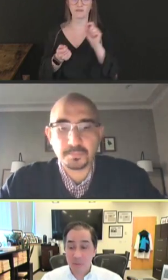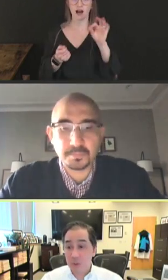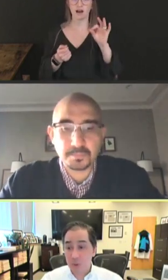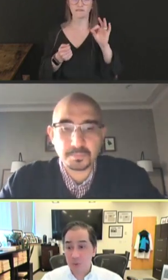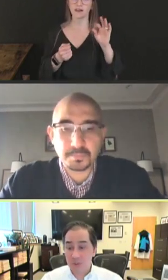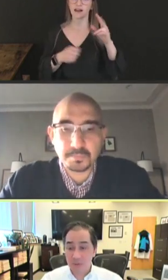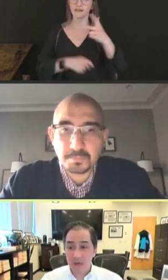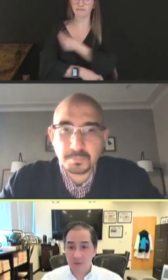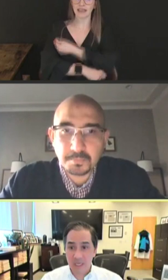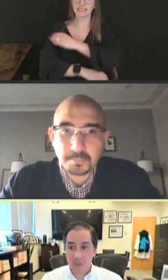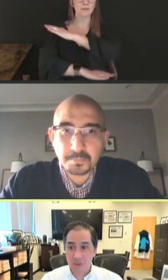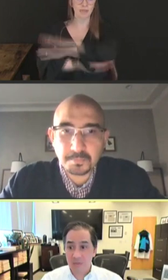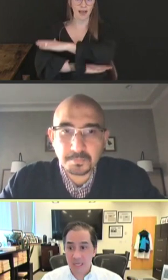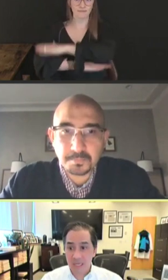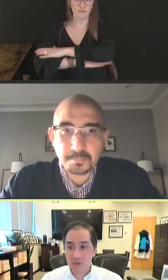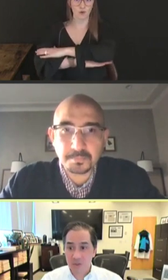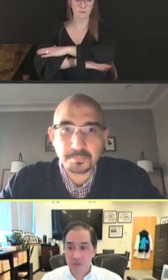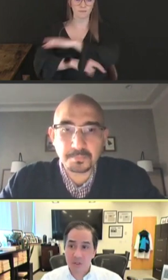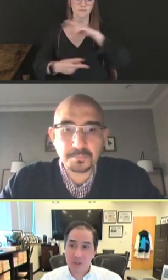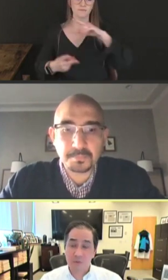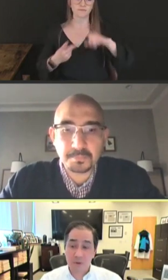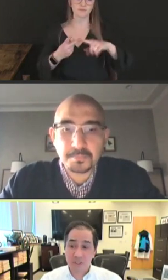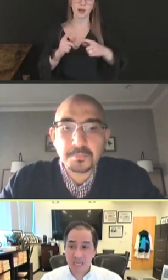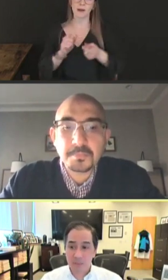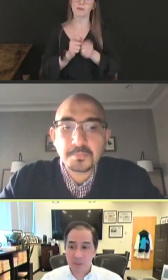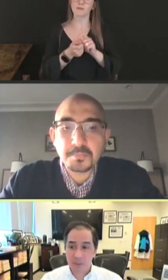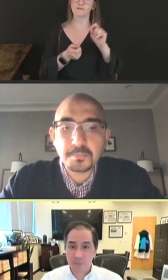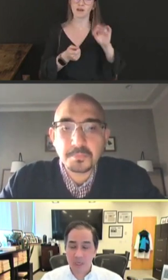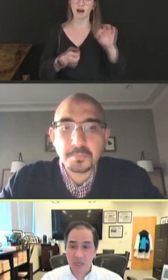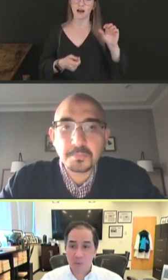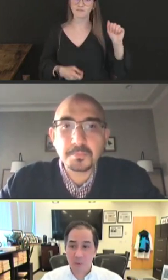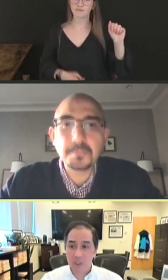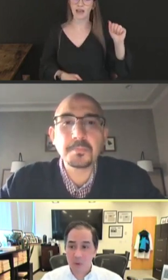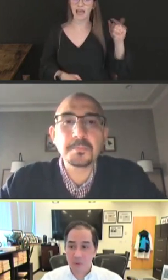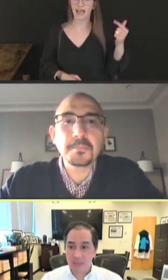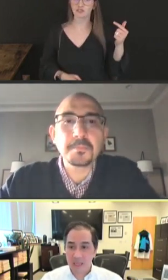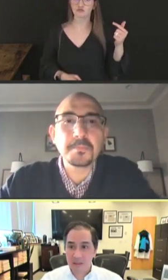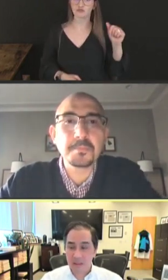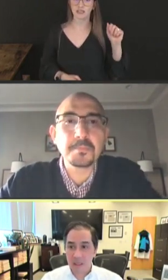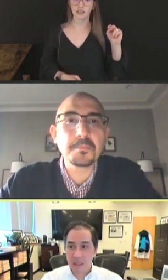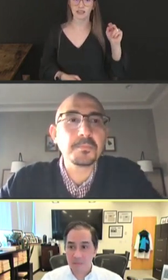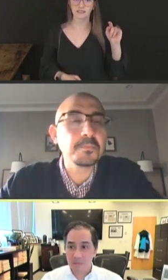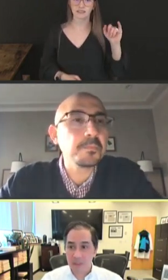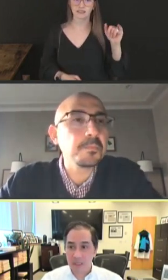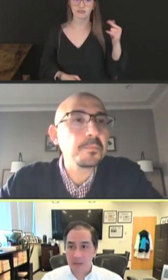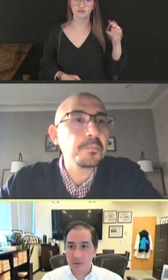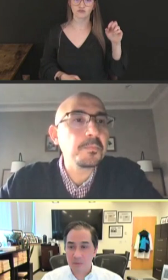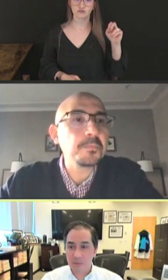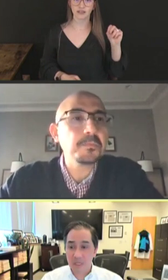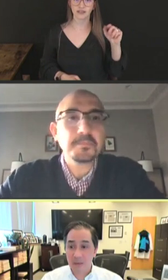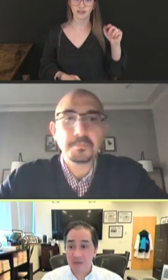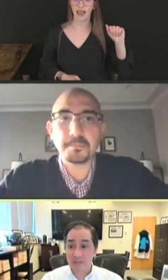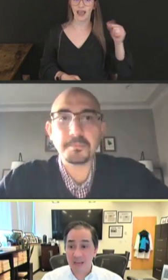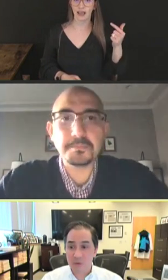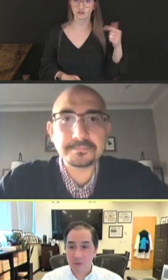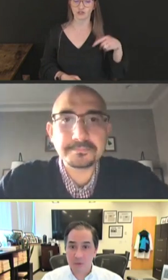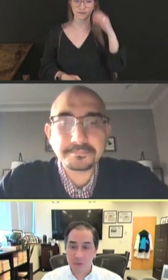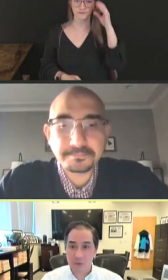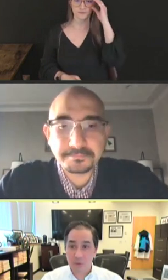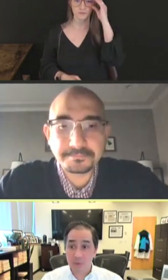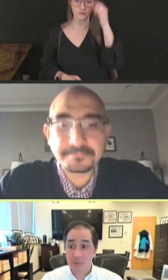and two is modifications of the antigens. For example, we know that recombinant vectors do a